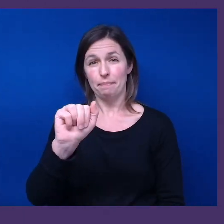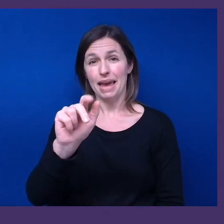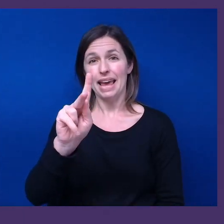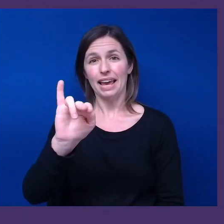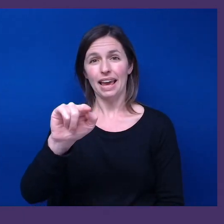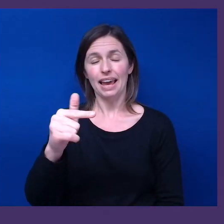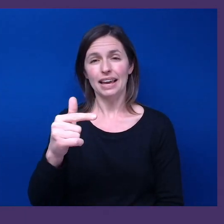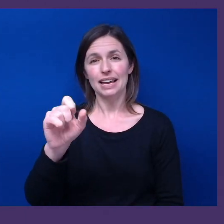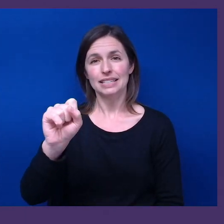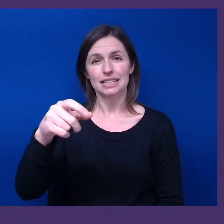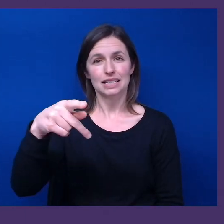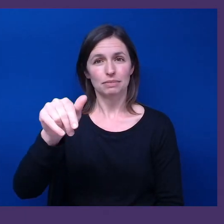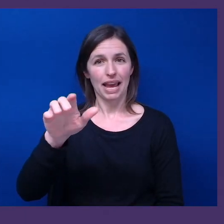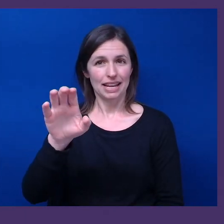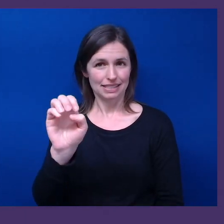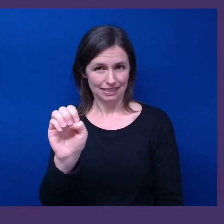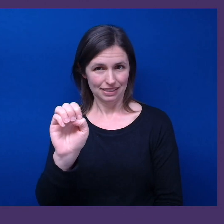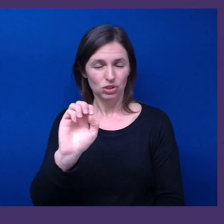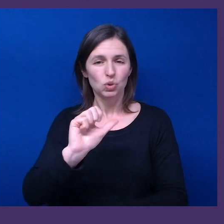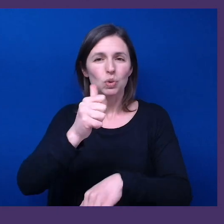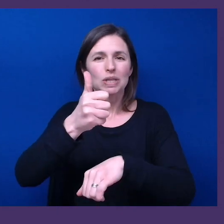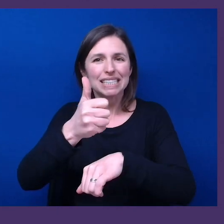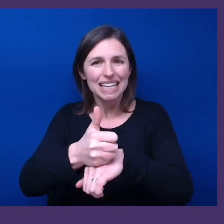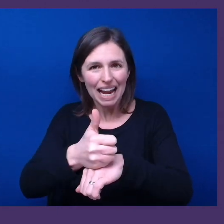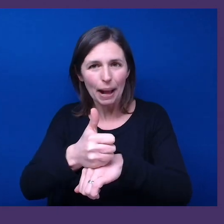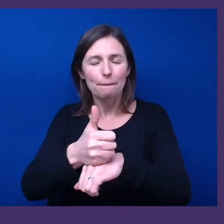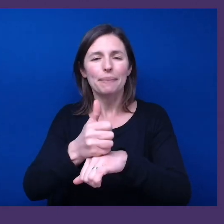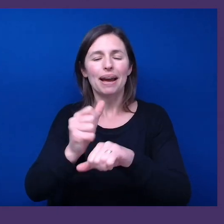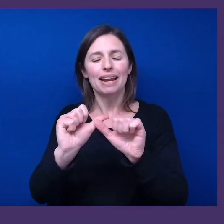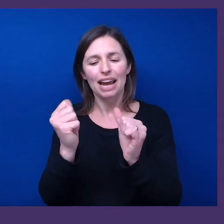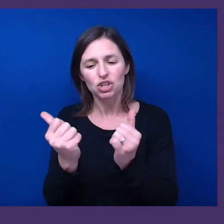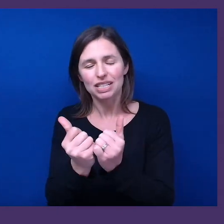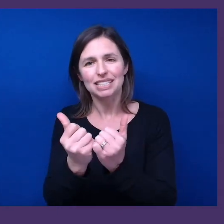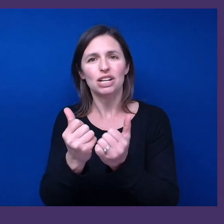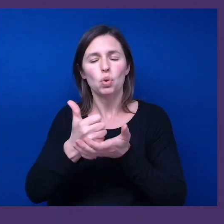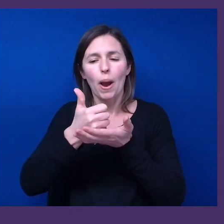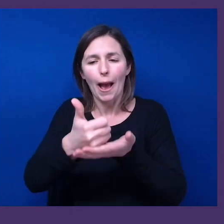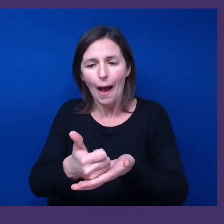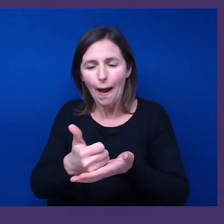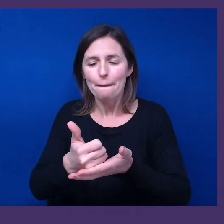to really build meaningful careers. And we also champion the non-traditional employment